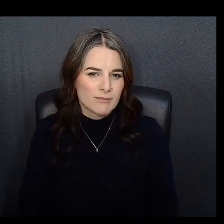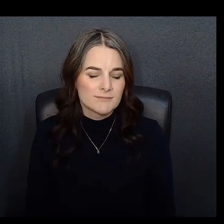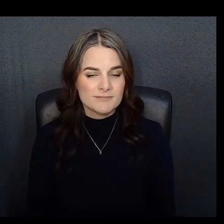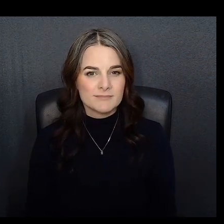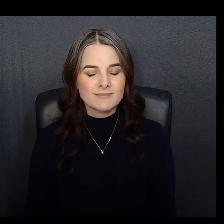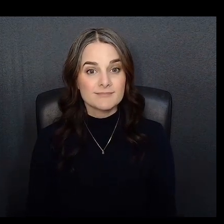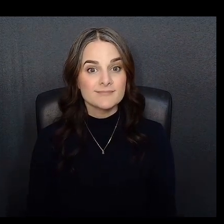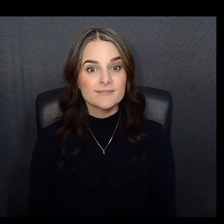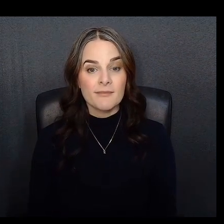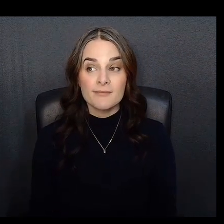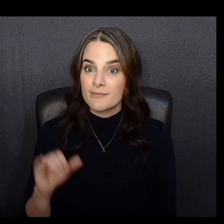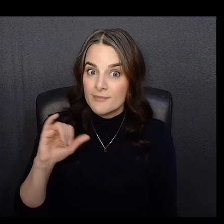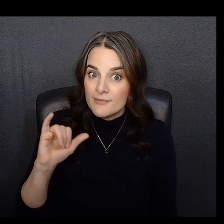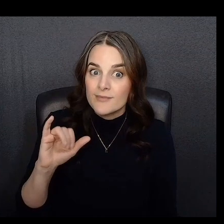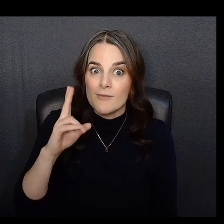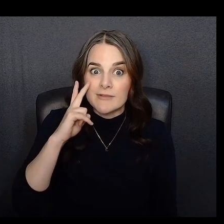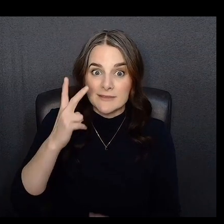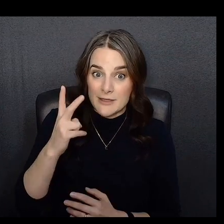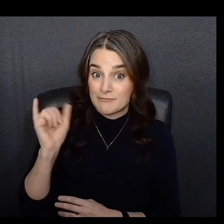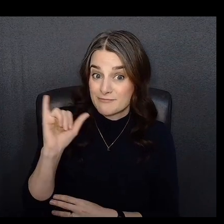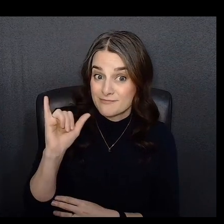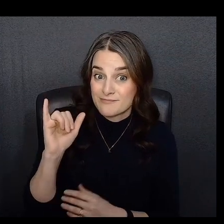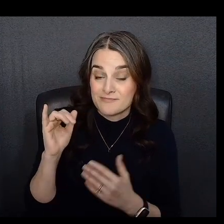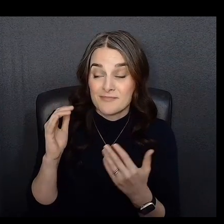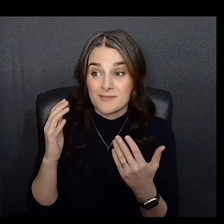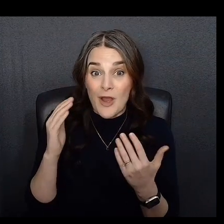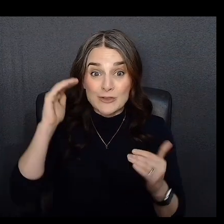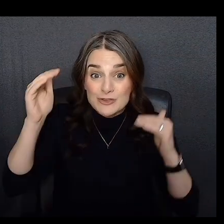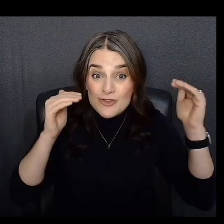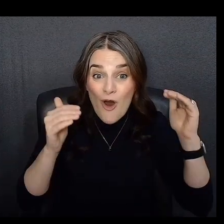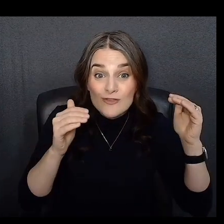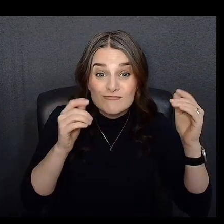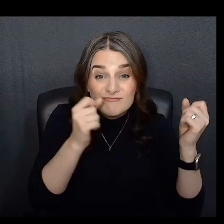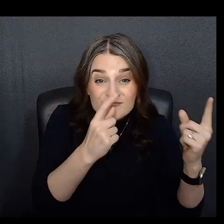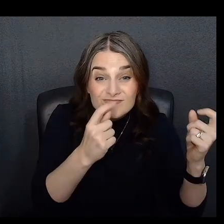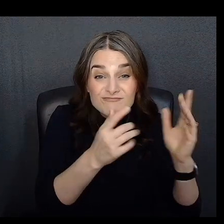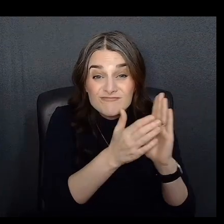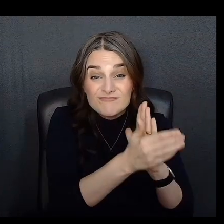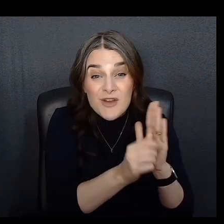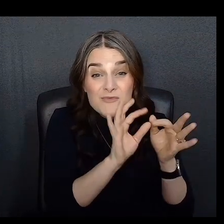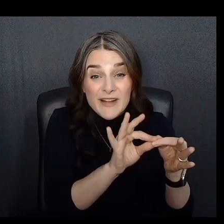Also, we're going to see, too, that adult competencies in sex education or about sexual health,